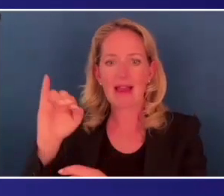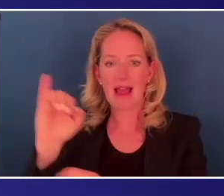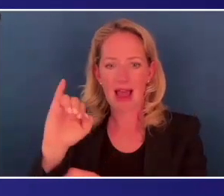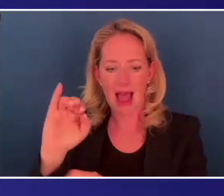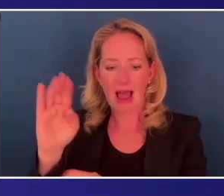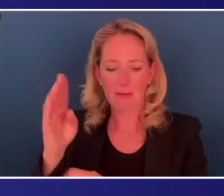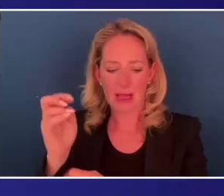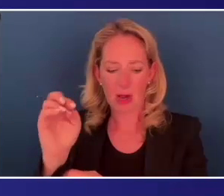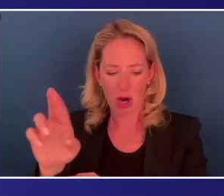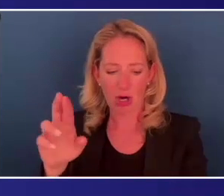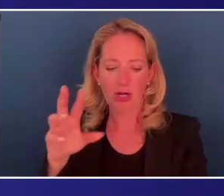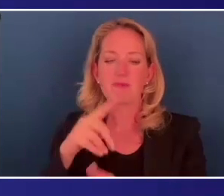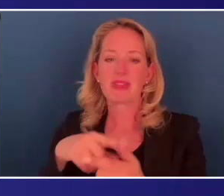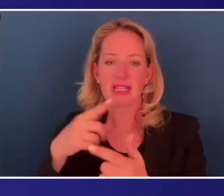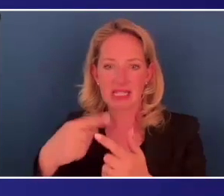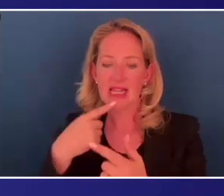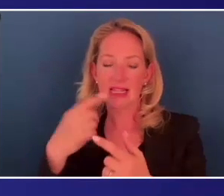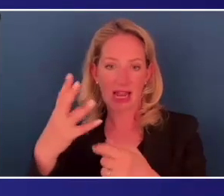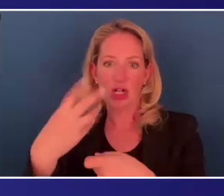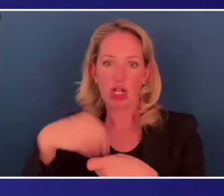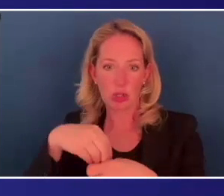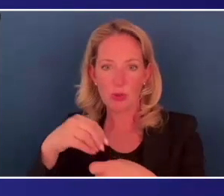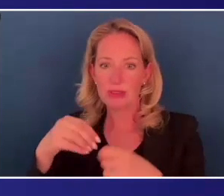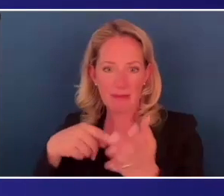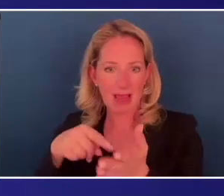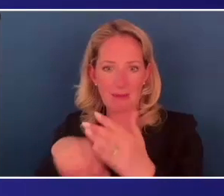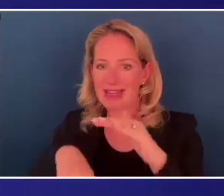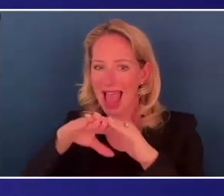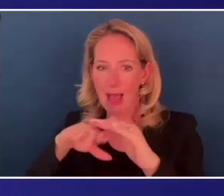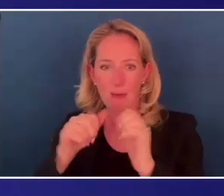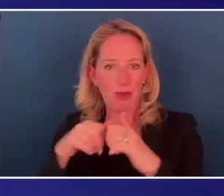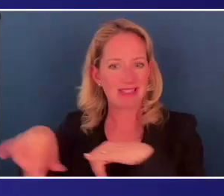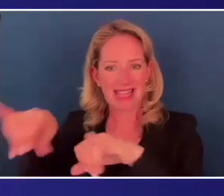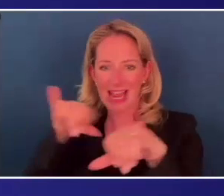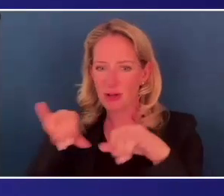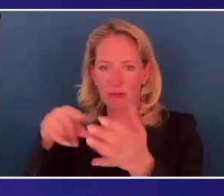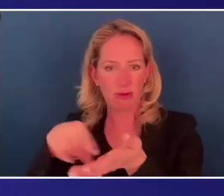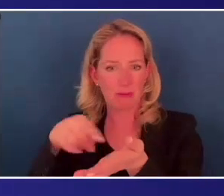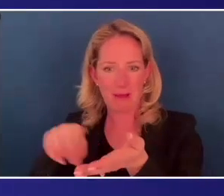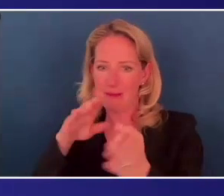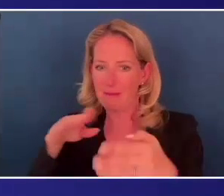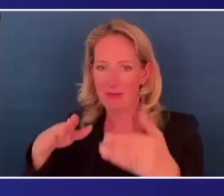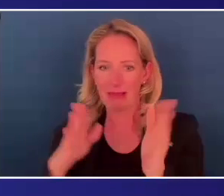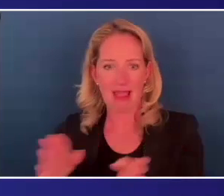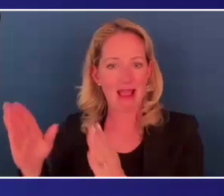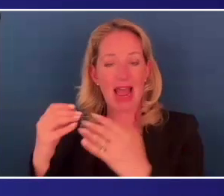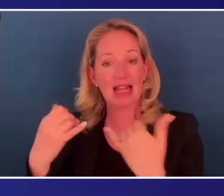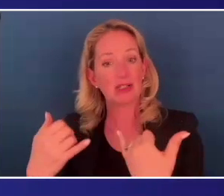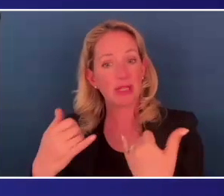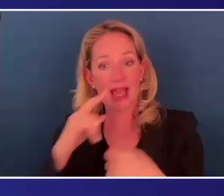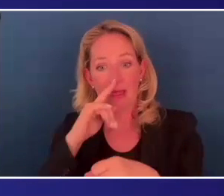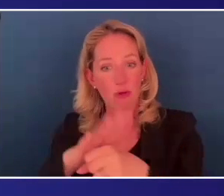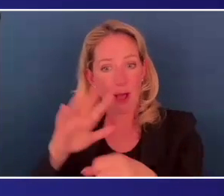With the standard repayment plan. But today that promise is being broken and it's a betrayal of public trust.